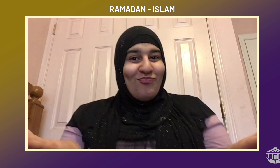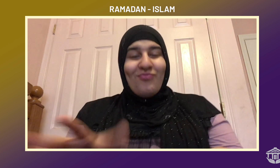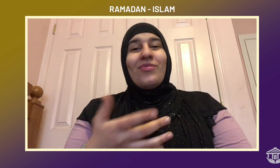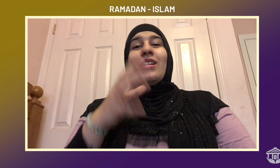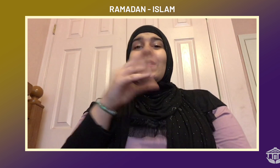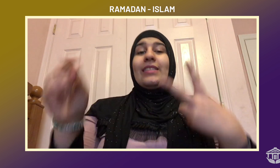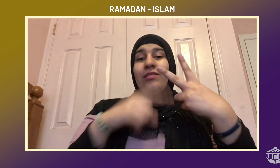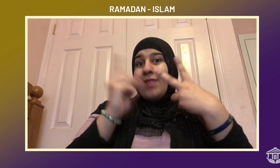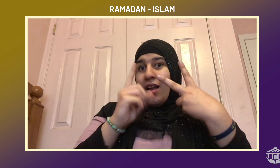That is me all dressed up.